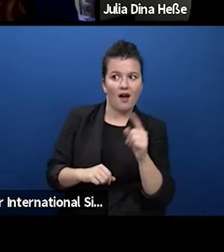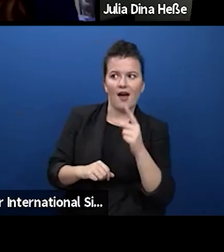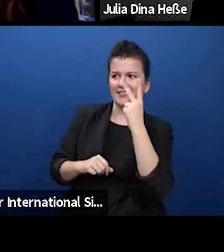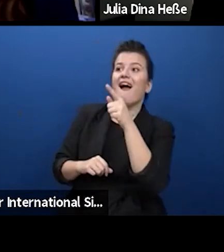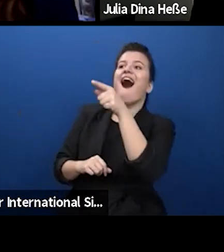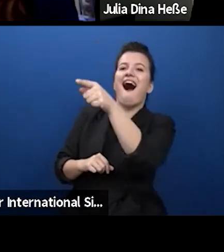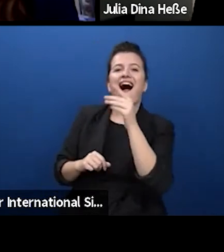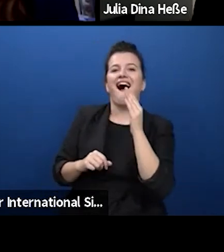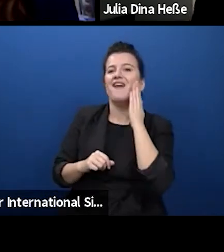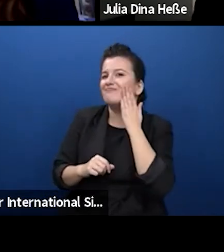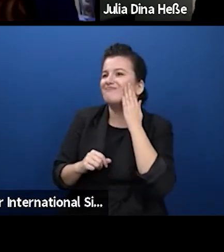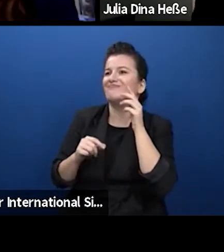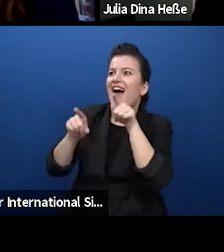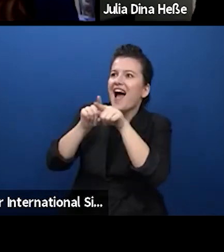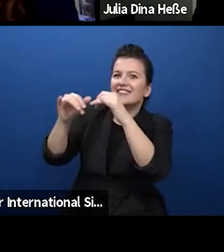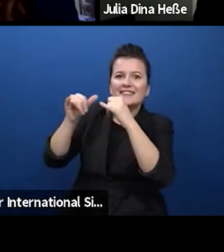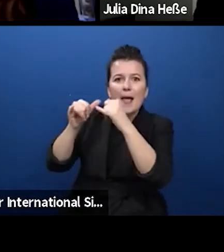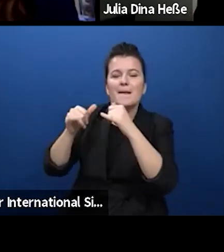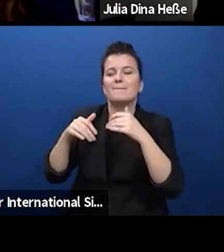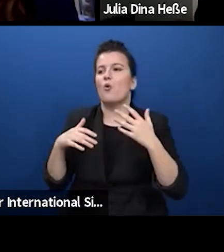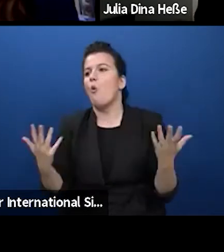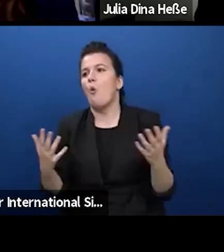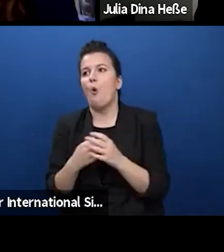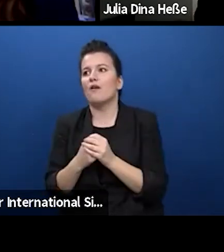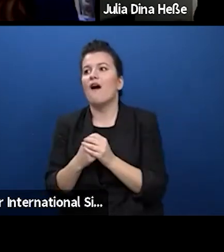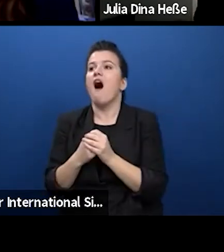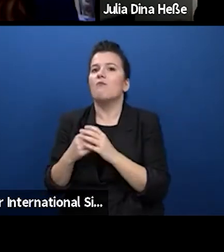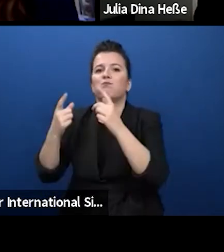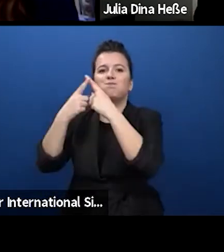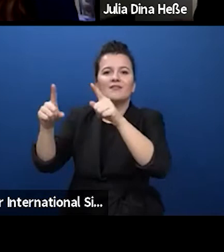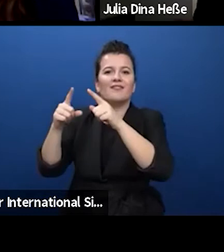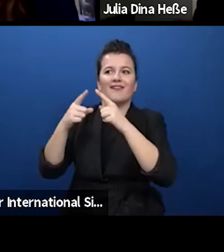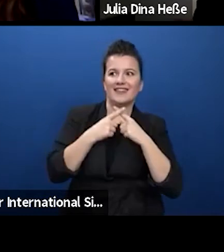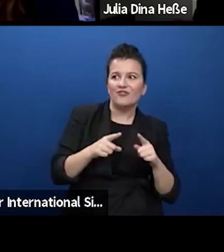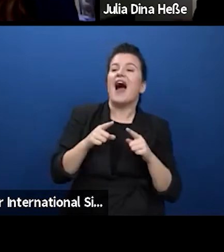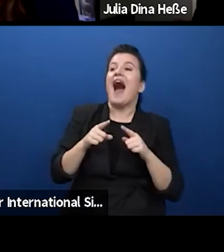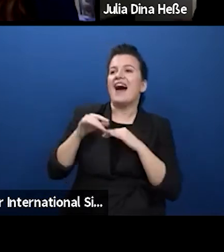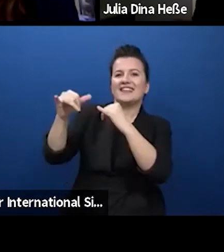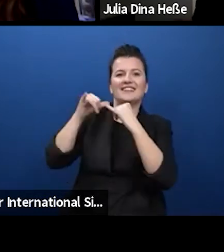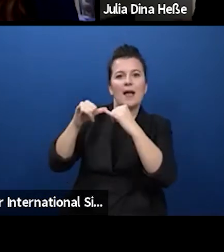it creates some sort of, sometimes when we do the performances the children when they stay and they